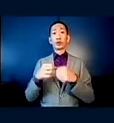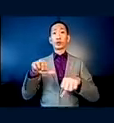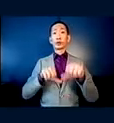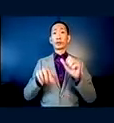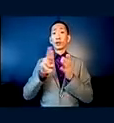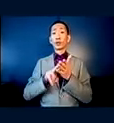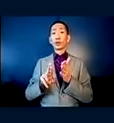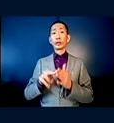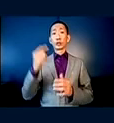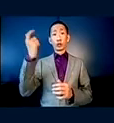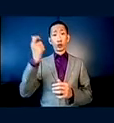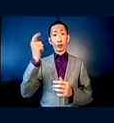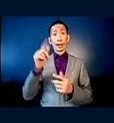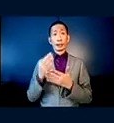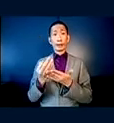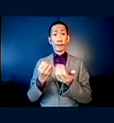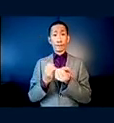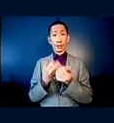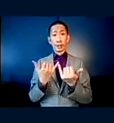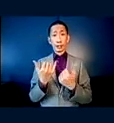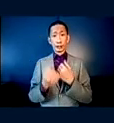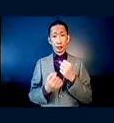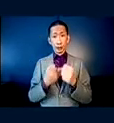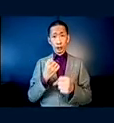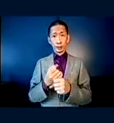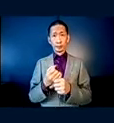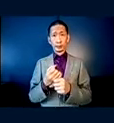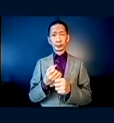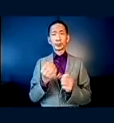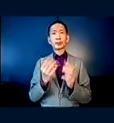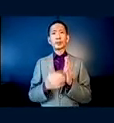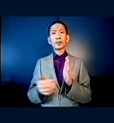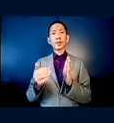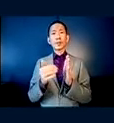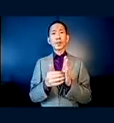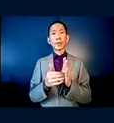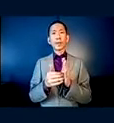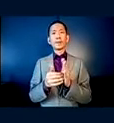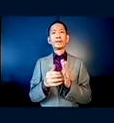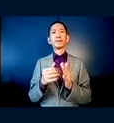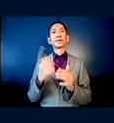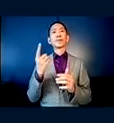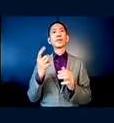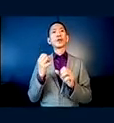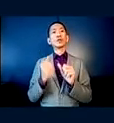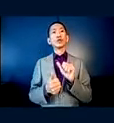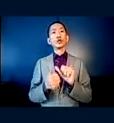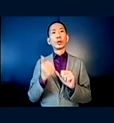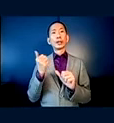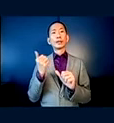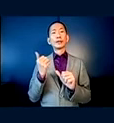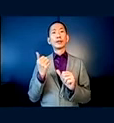SOCIAL SCIENCE RESEARCH GRANTS THAT THEY FUNDED THIS YEAR. AND CONSISTENTLY ARE AMONG ONE